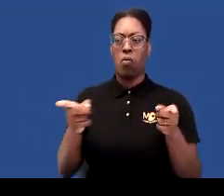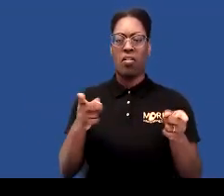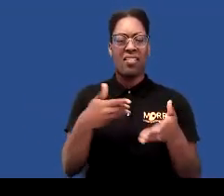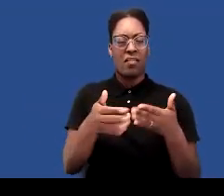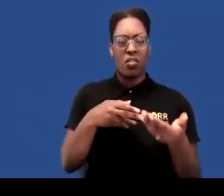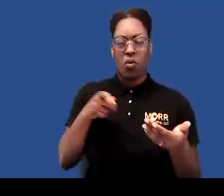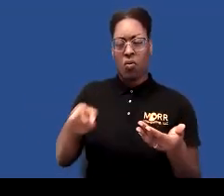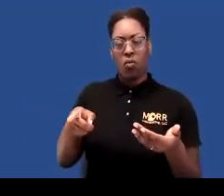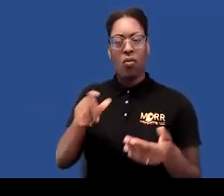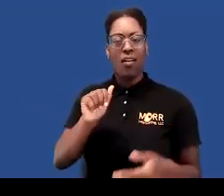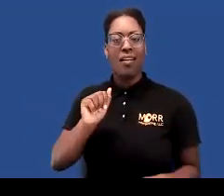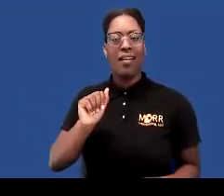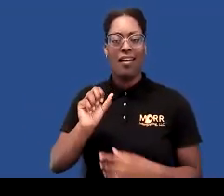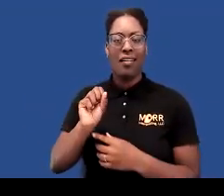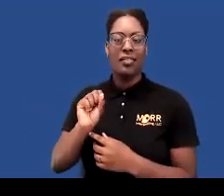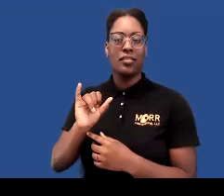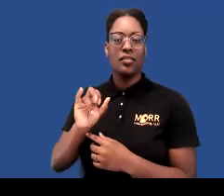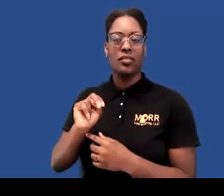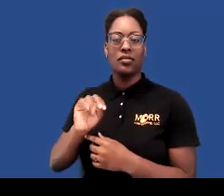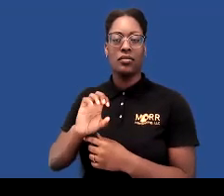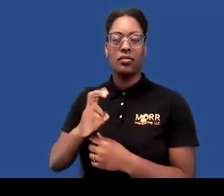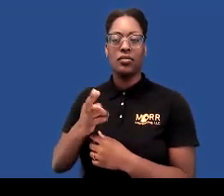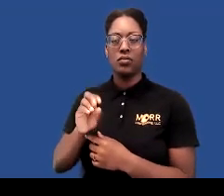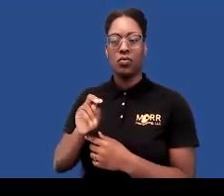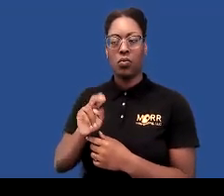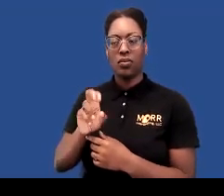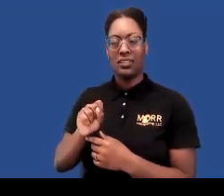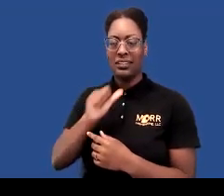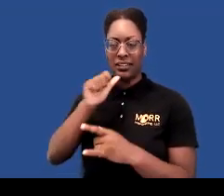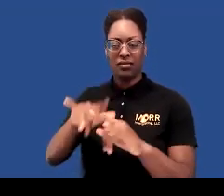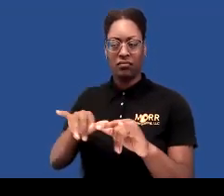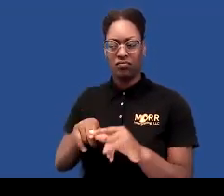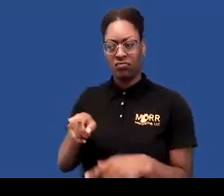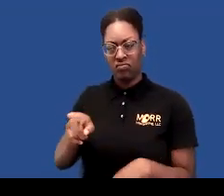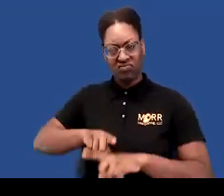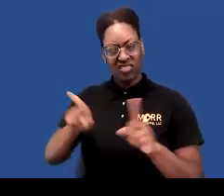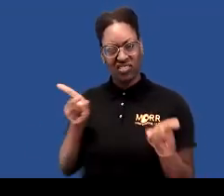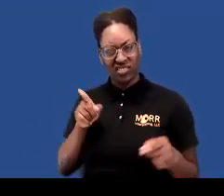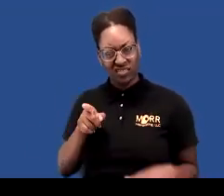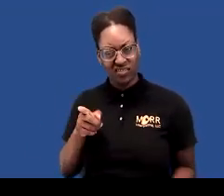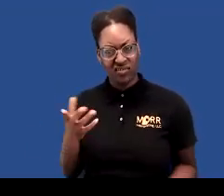Or when we do write about asynchronous sessions or conferences, it might also be in the context of instruction, which for me has very different